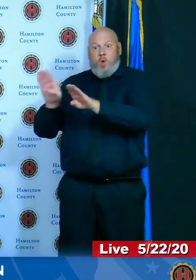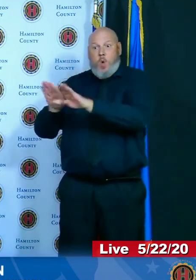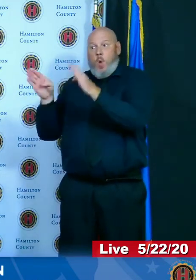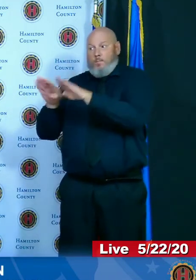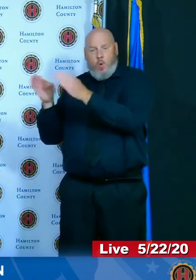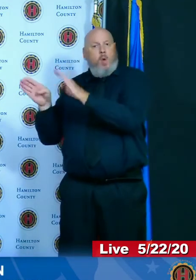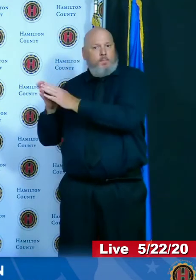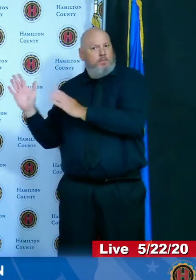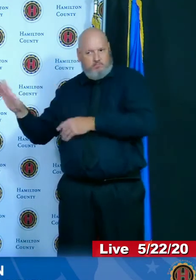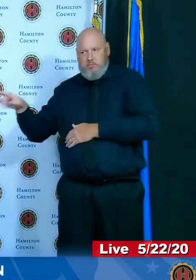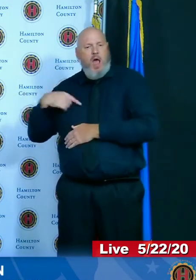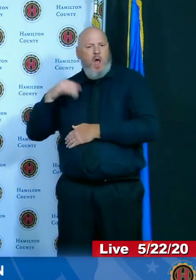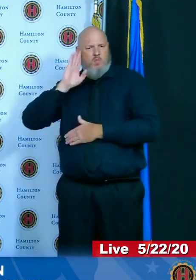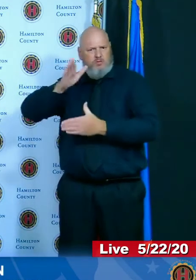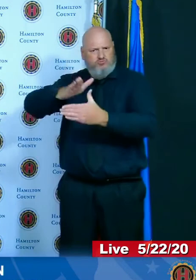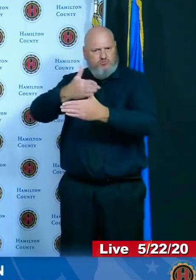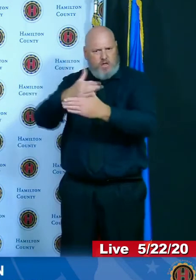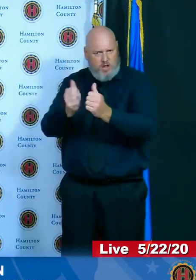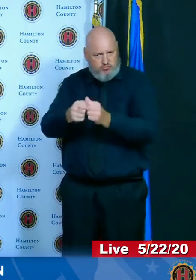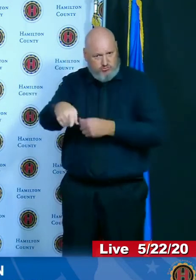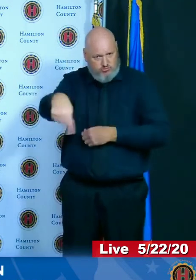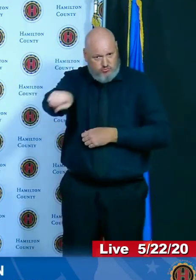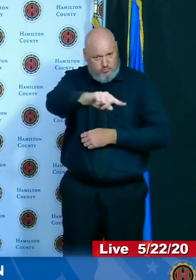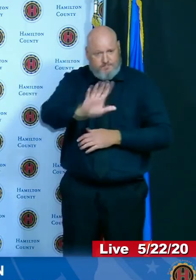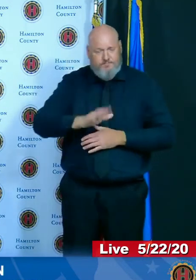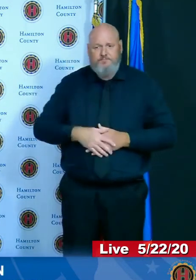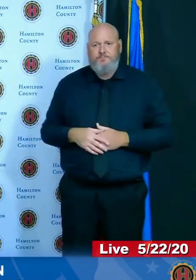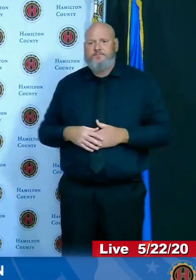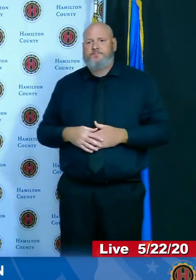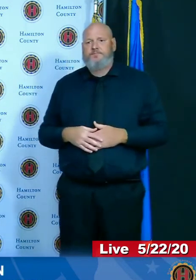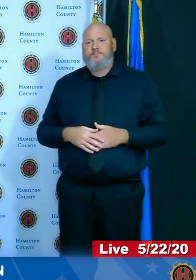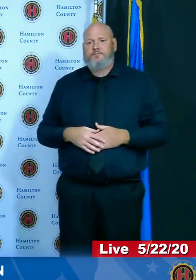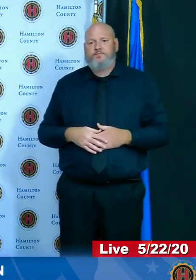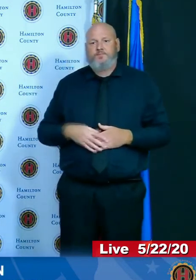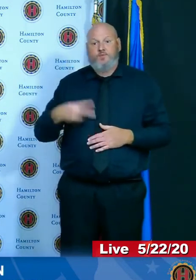really want to encourage everyone to go to two websites the first is our website